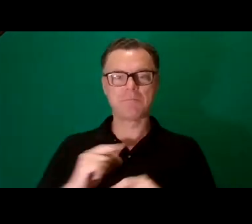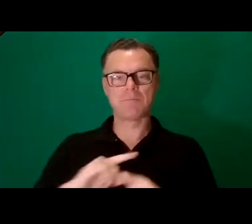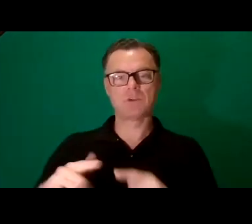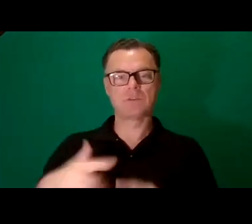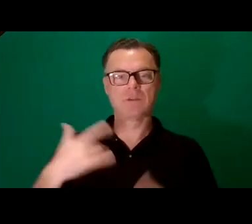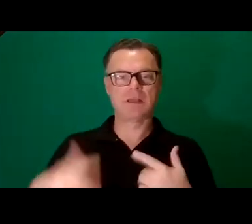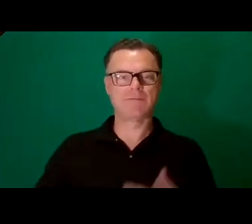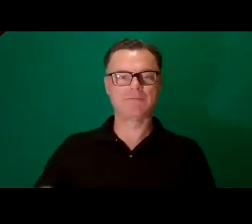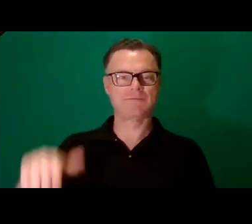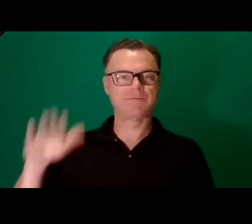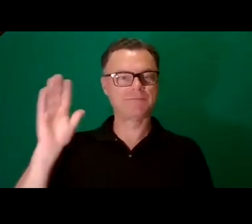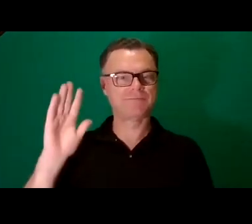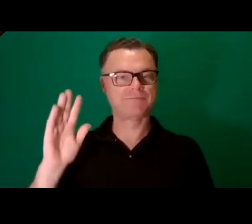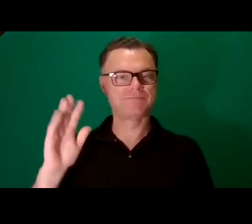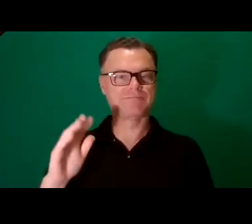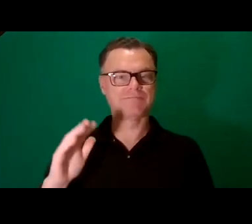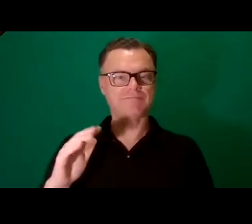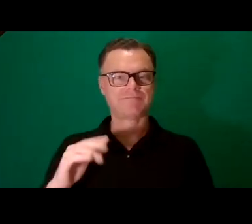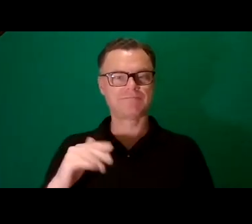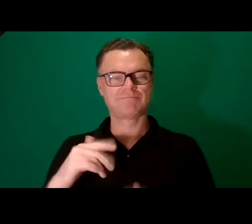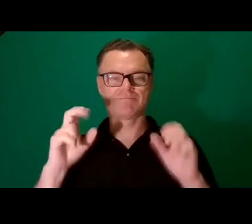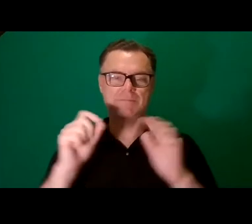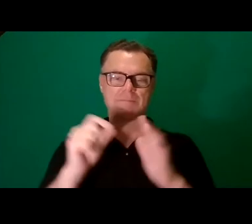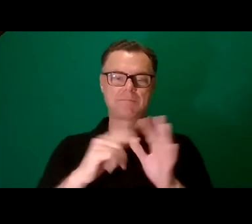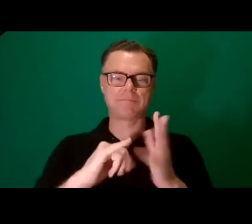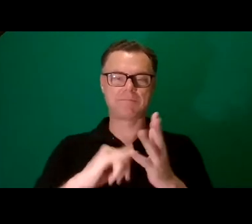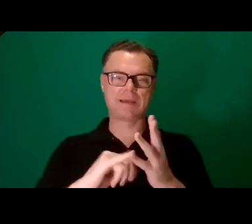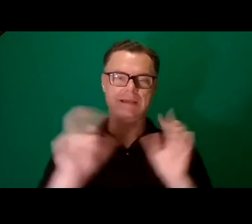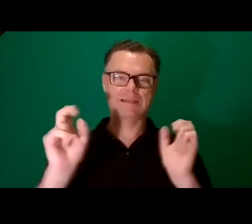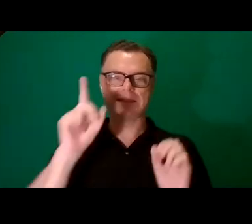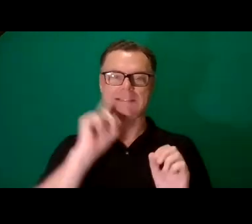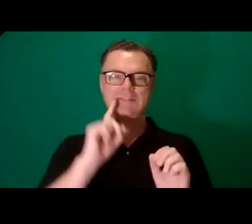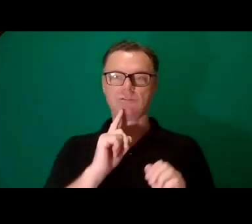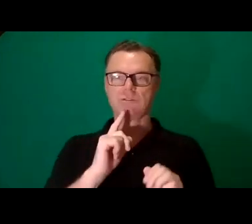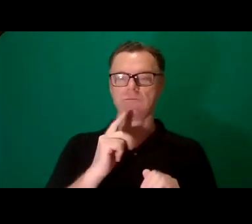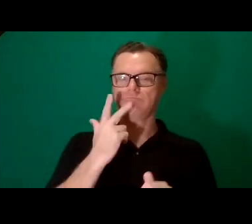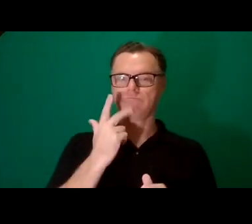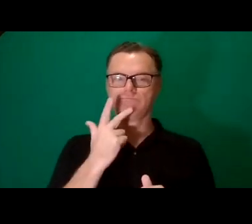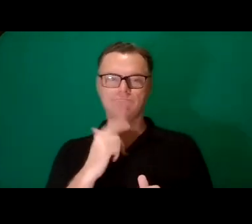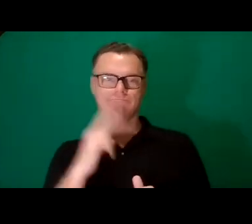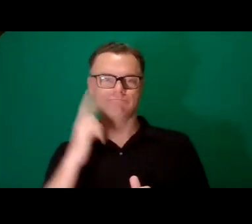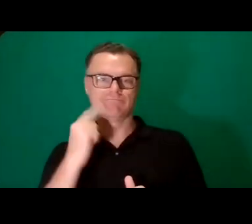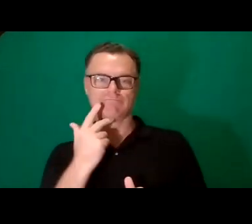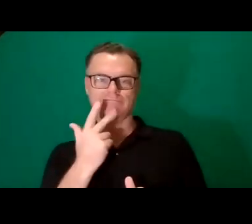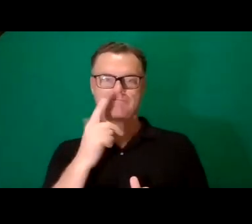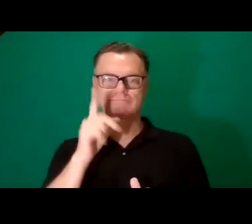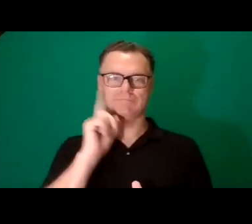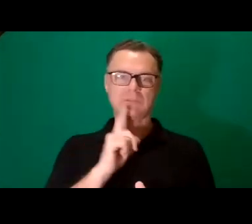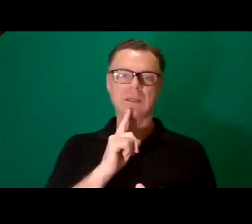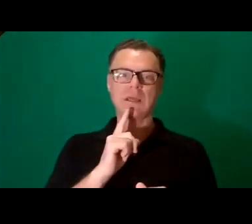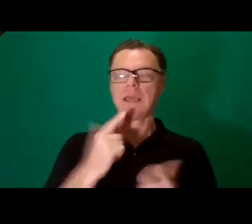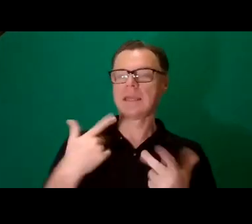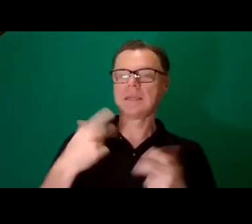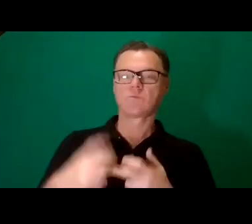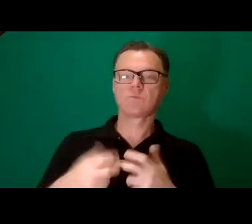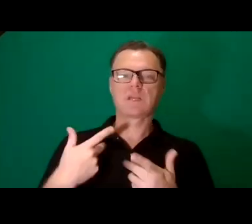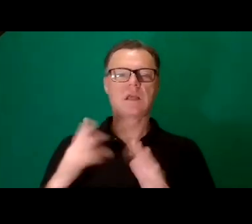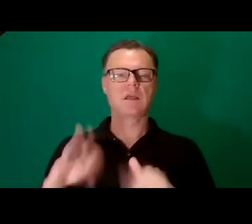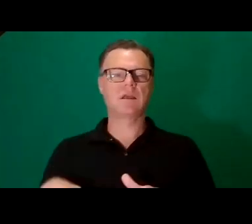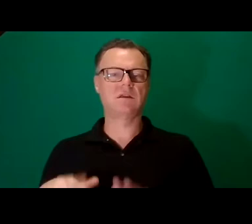life passing as a hearing person and really downplaying any difficulties I had with hearing